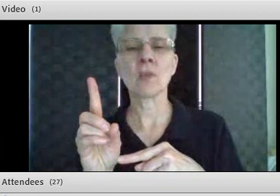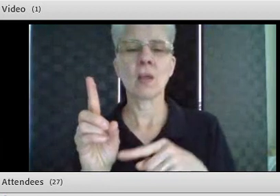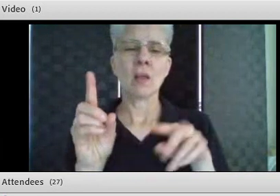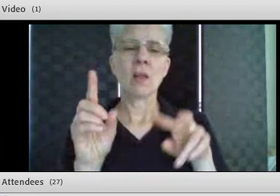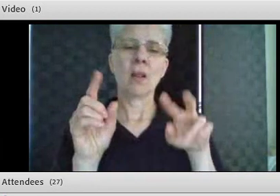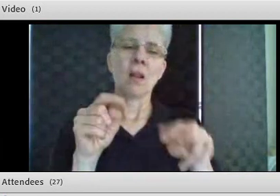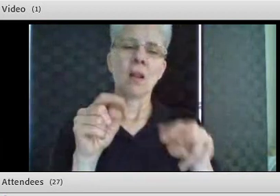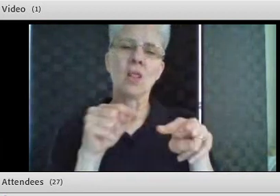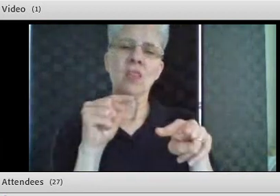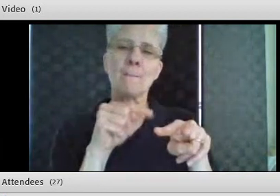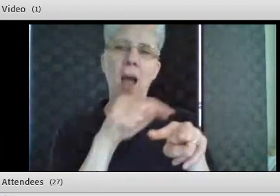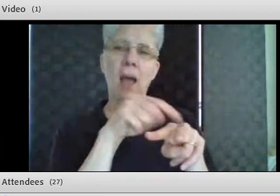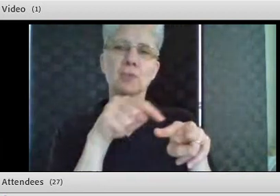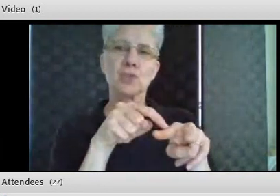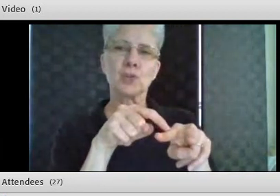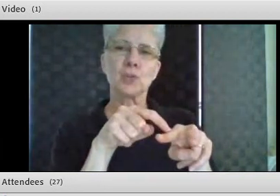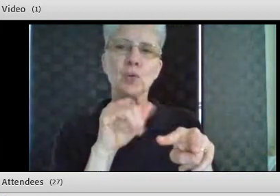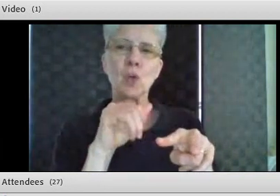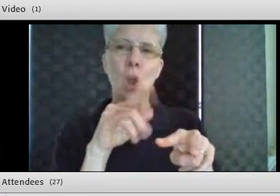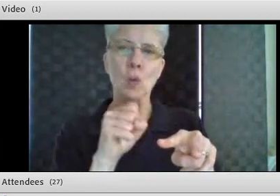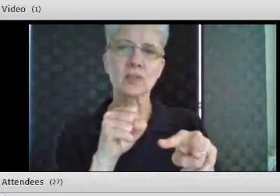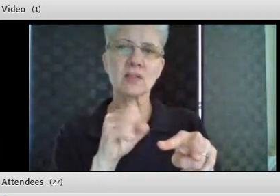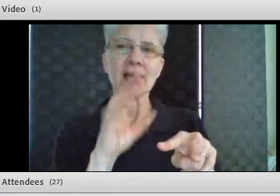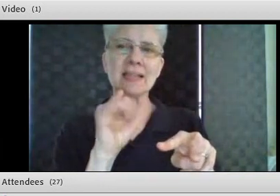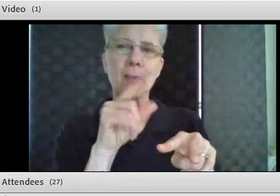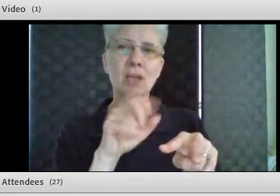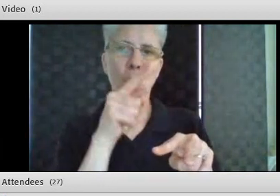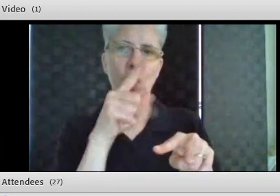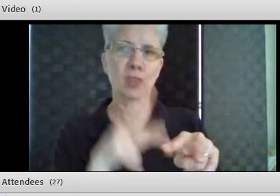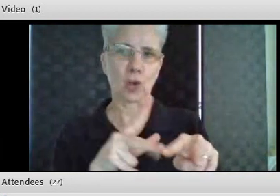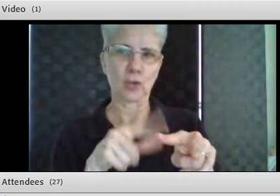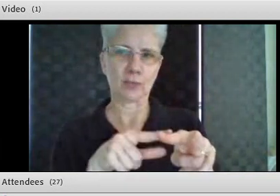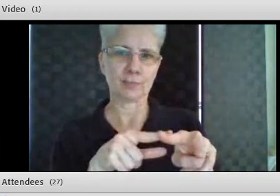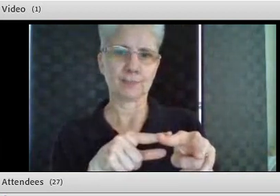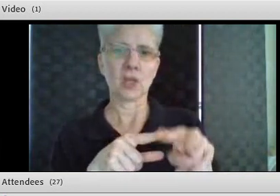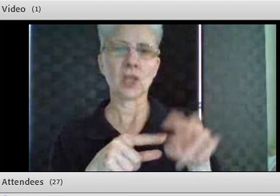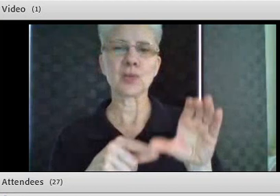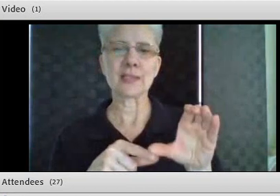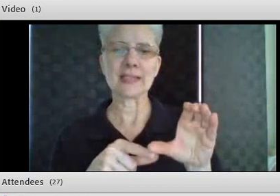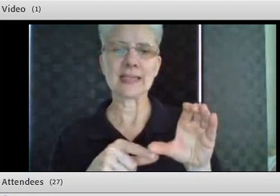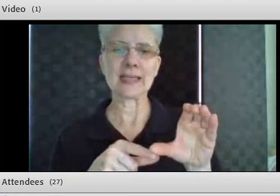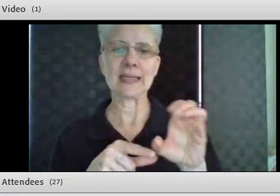So to play a major chord, your bottom two notes,